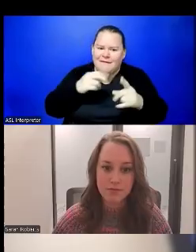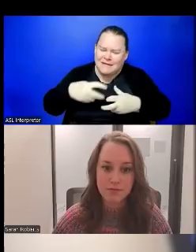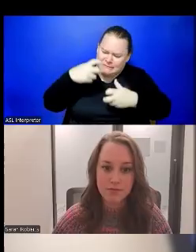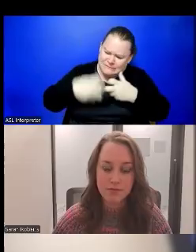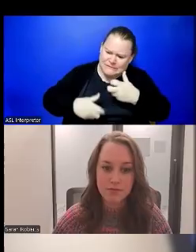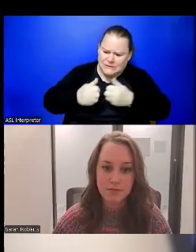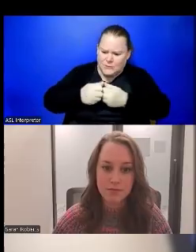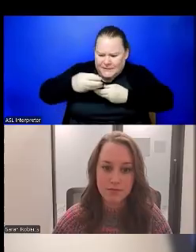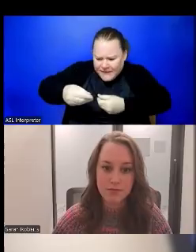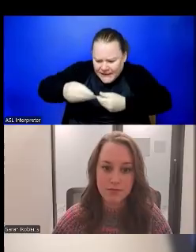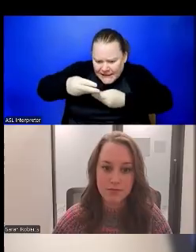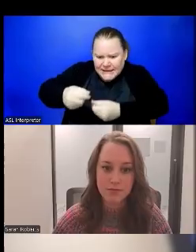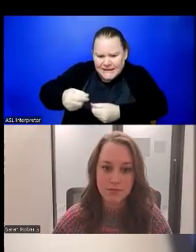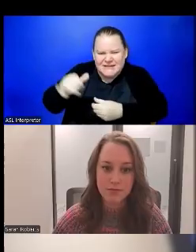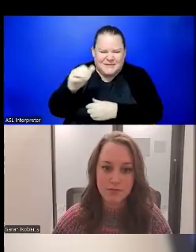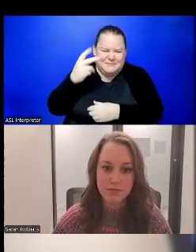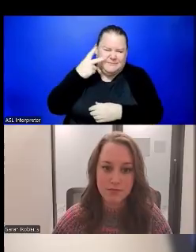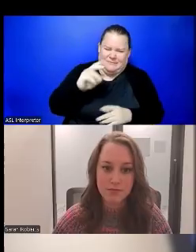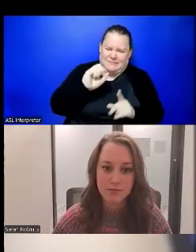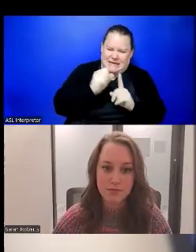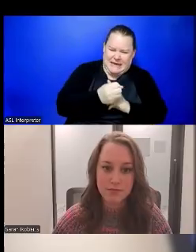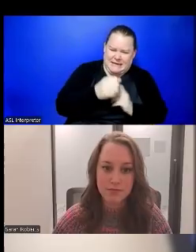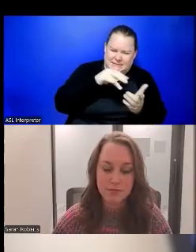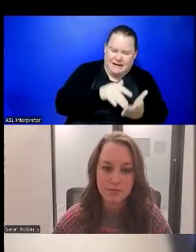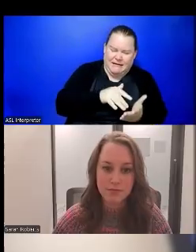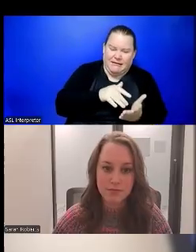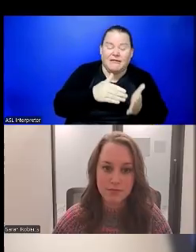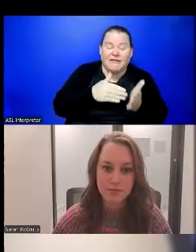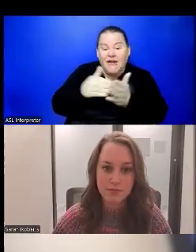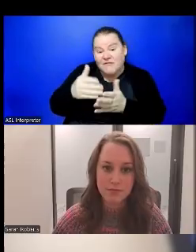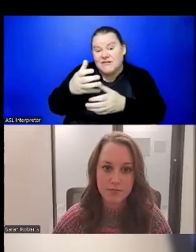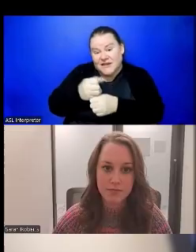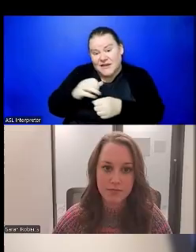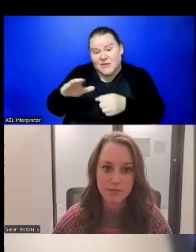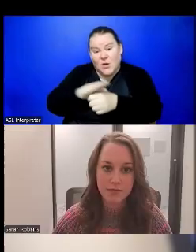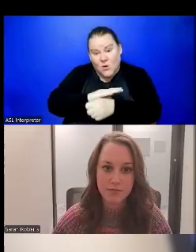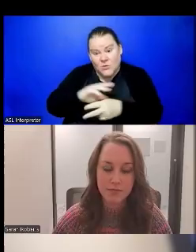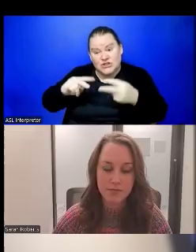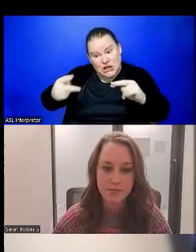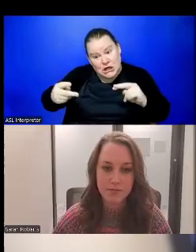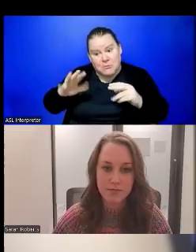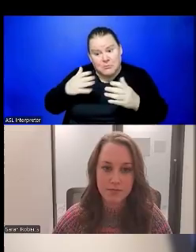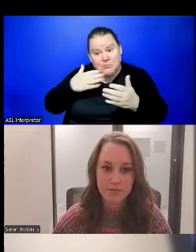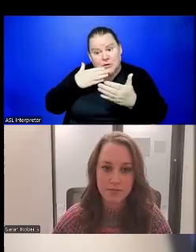study. Oftentimes they're getting a whole genome pretty quickly, but it's that methylation testing that's